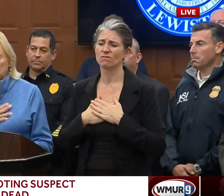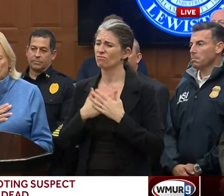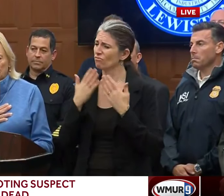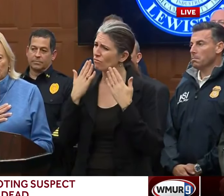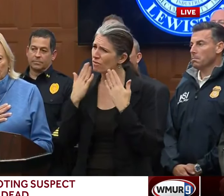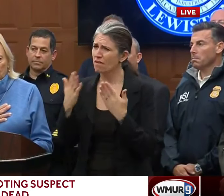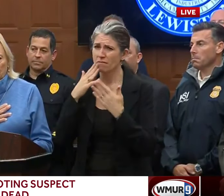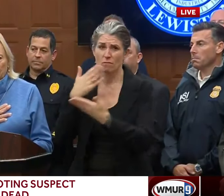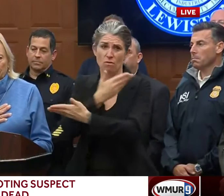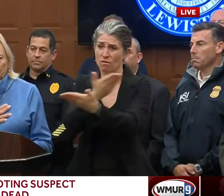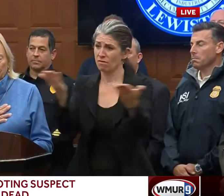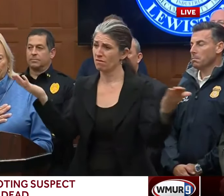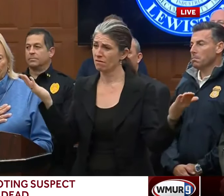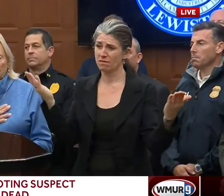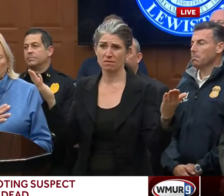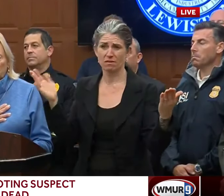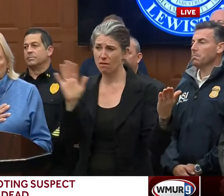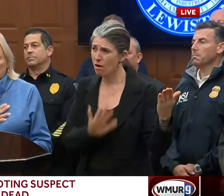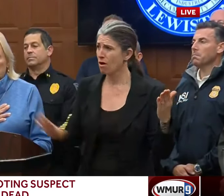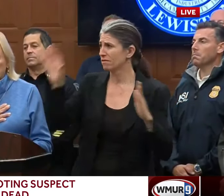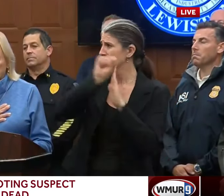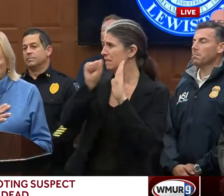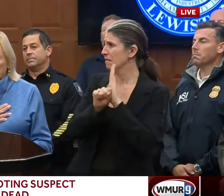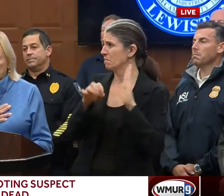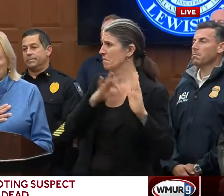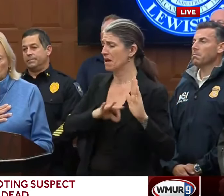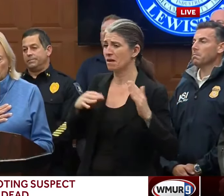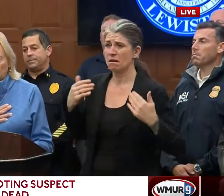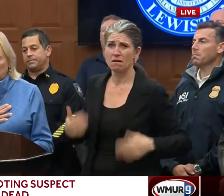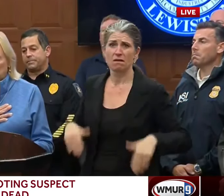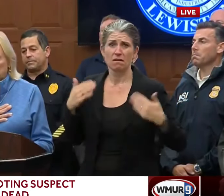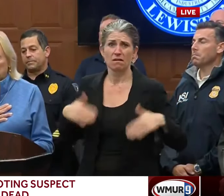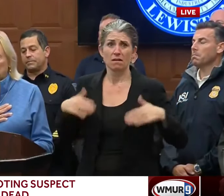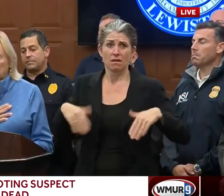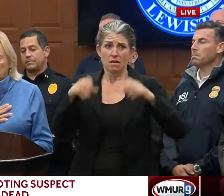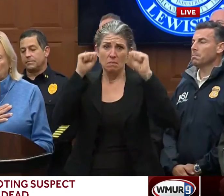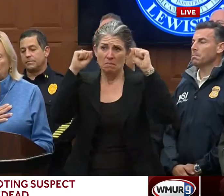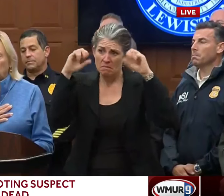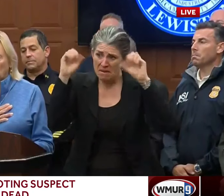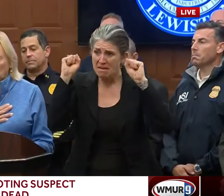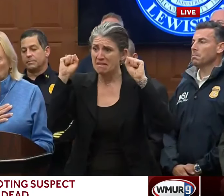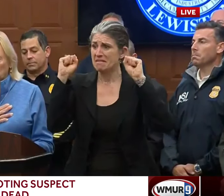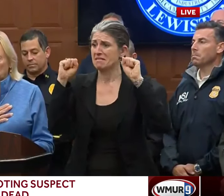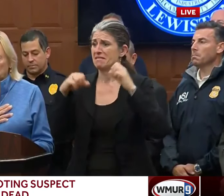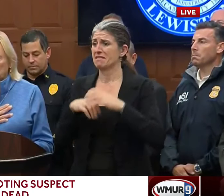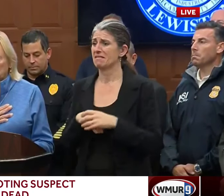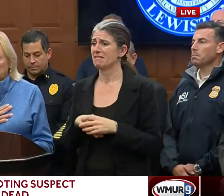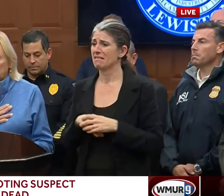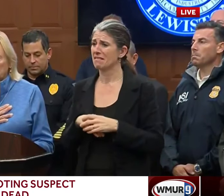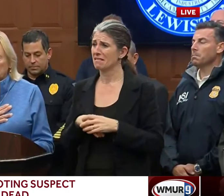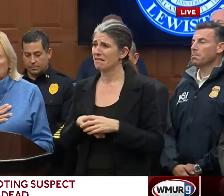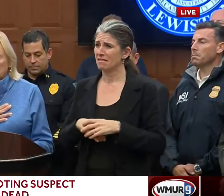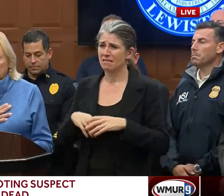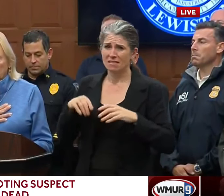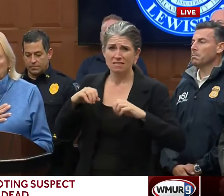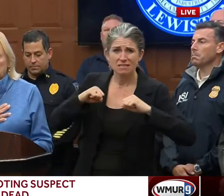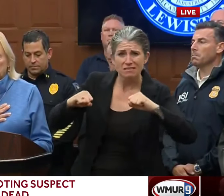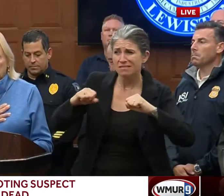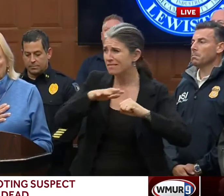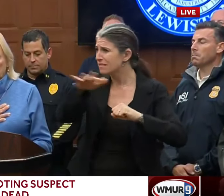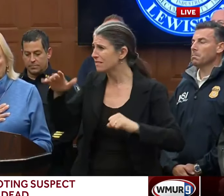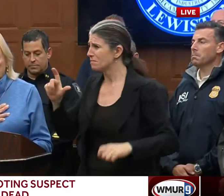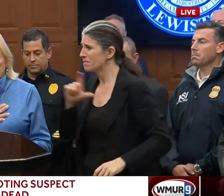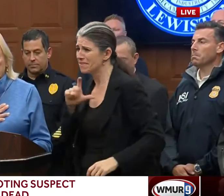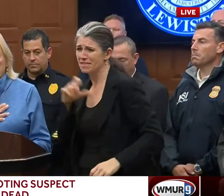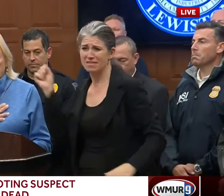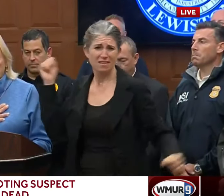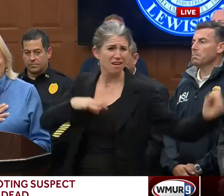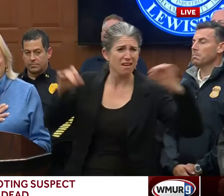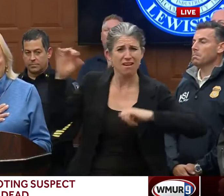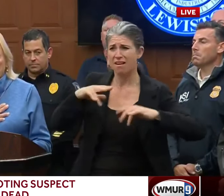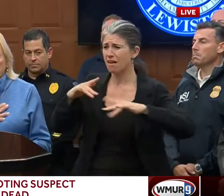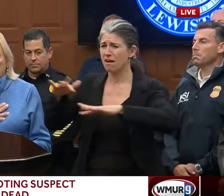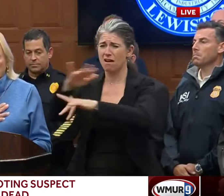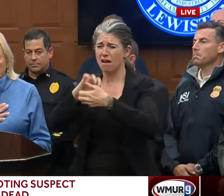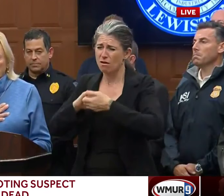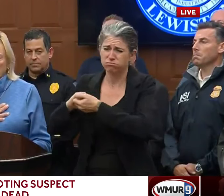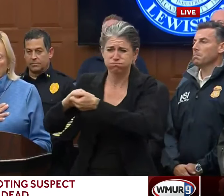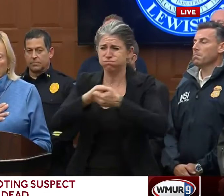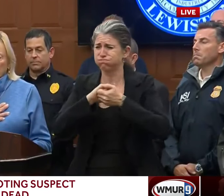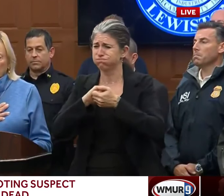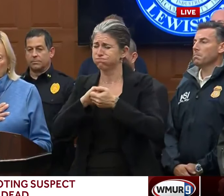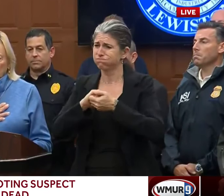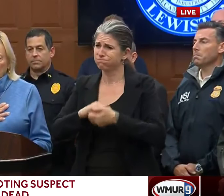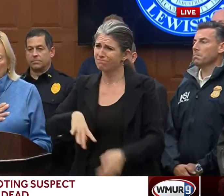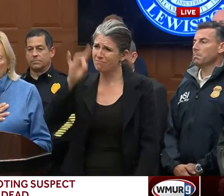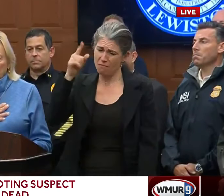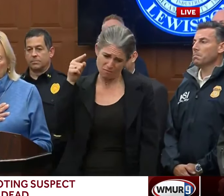AND AGAIN, MY DEEPEST GRATITUDE, GRATITUDE OF ALL THE PEOPLE OF THE STATE OF MAINE TO THESE WONDERFUL MEMBERS OF LAW ENFORCEMENT WHO CAME FROM ALL OVER TO HELP US SOLVE THIS